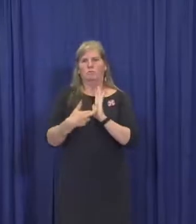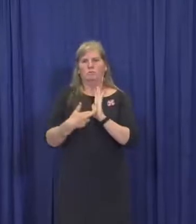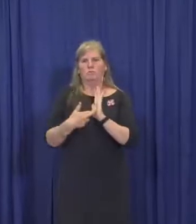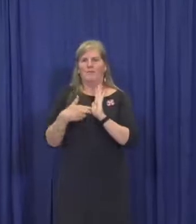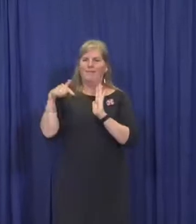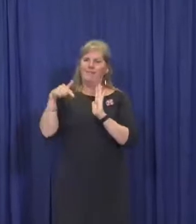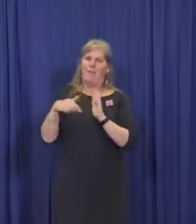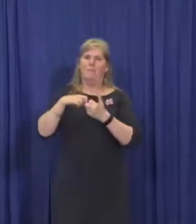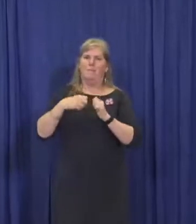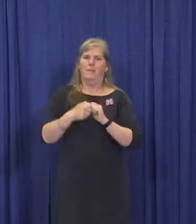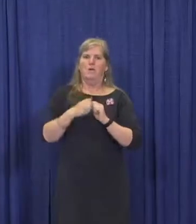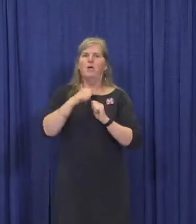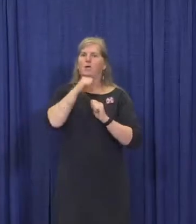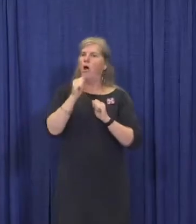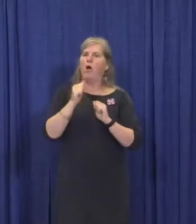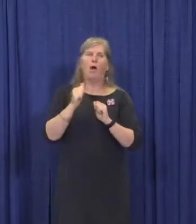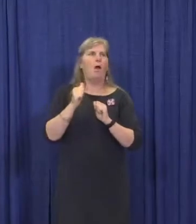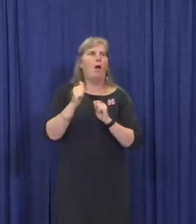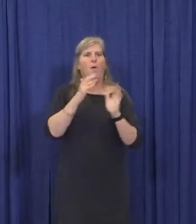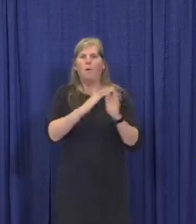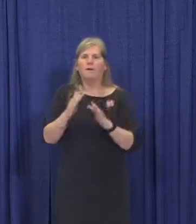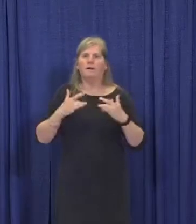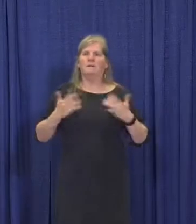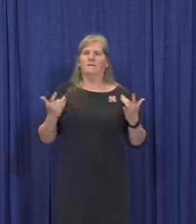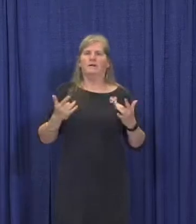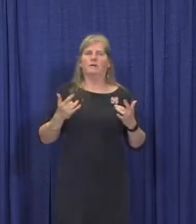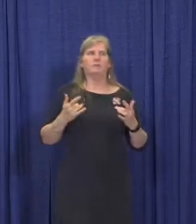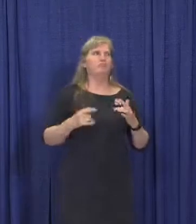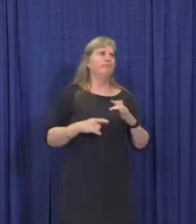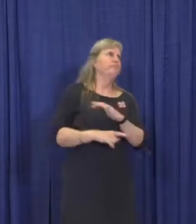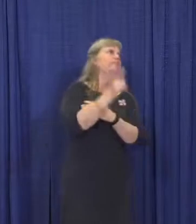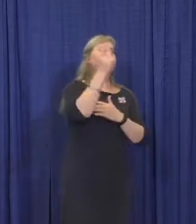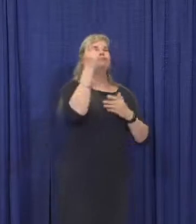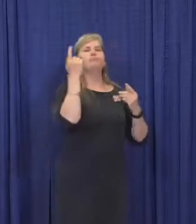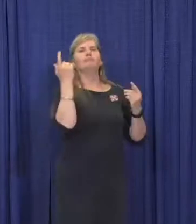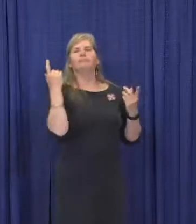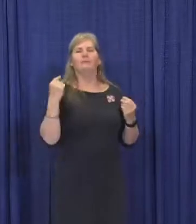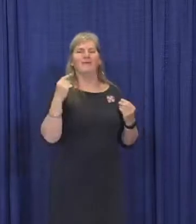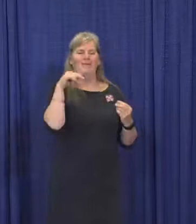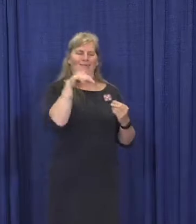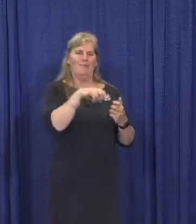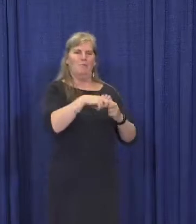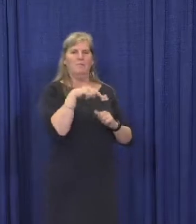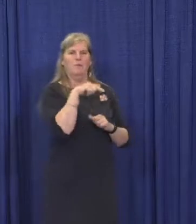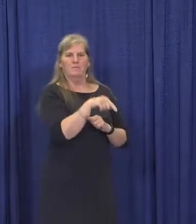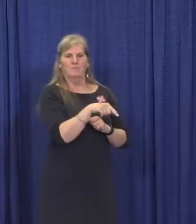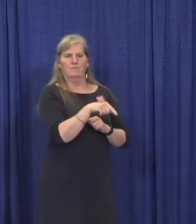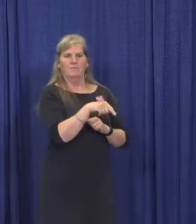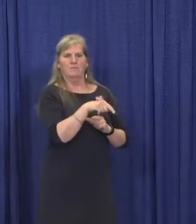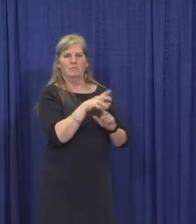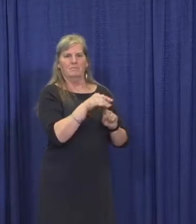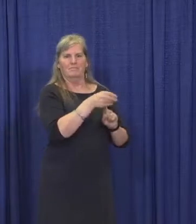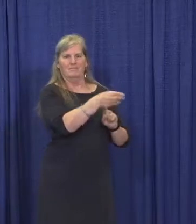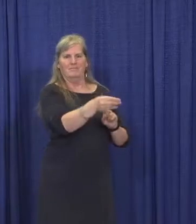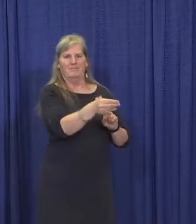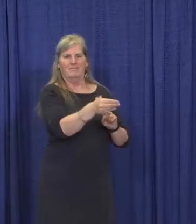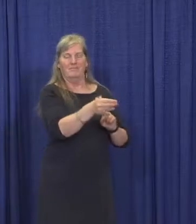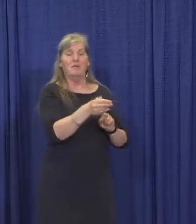And that's the problem. It's the unorganized event. It's not about people that are